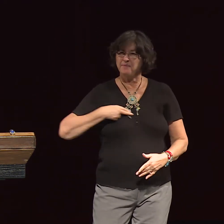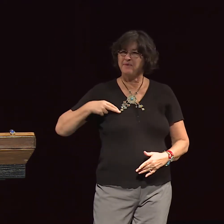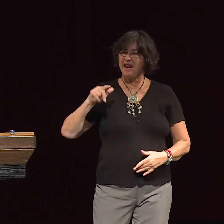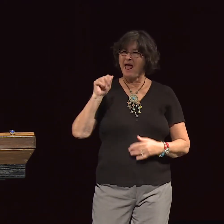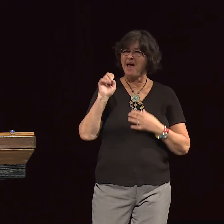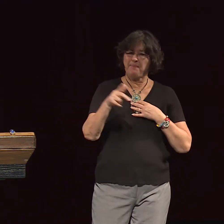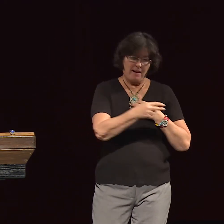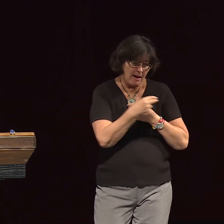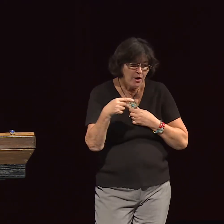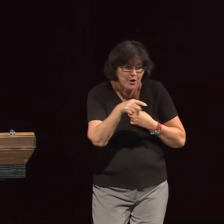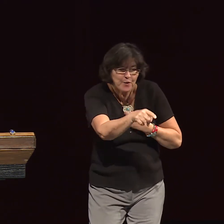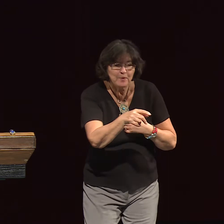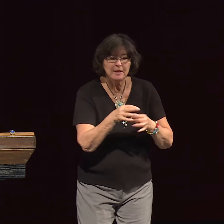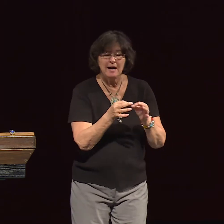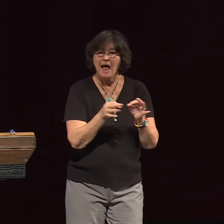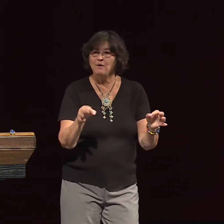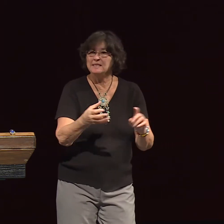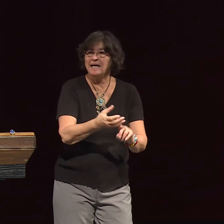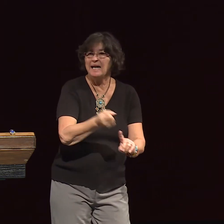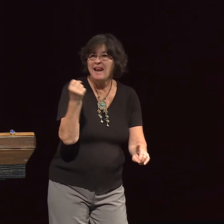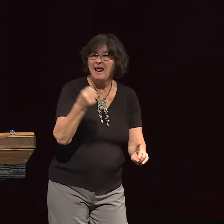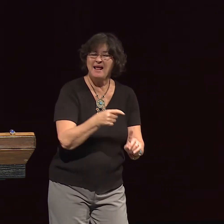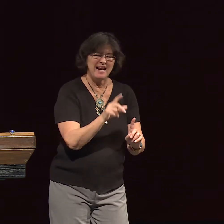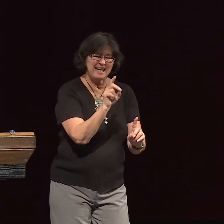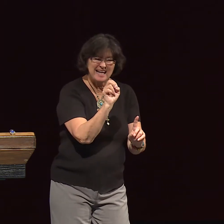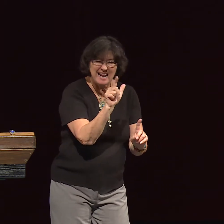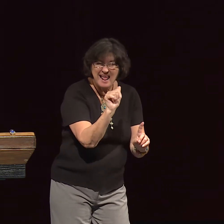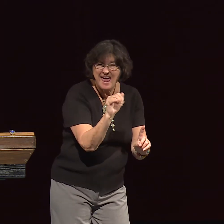but that's based on the deprivation, um,